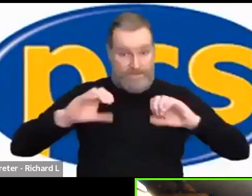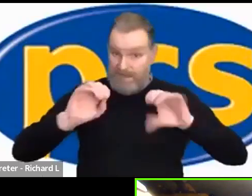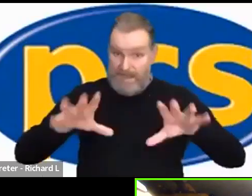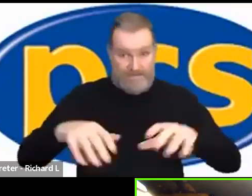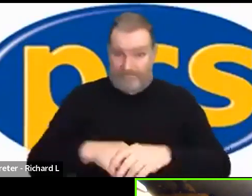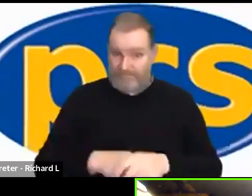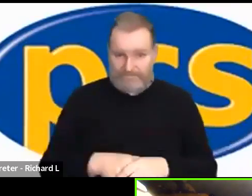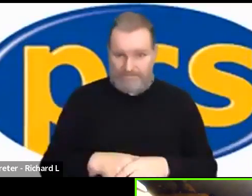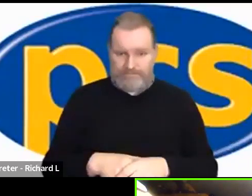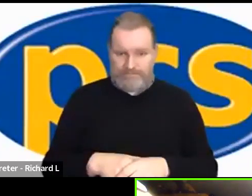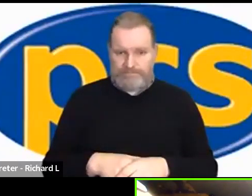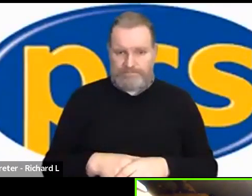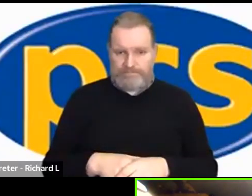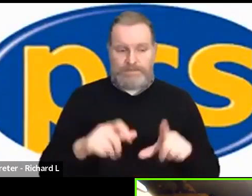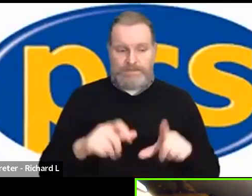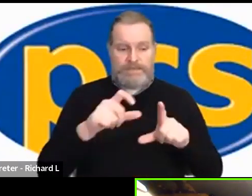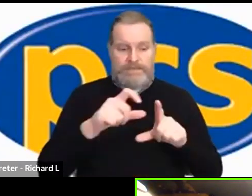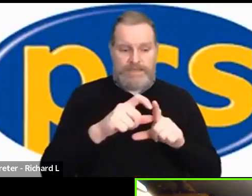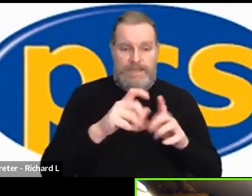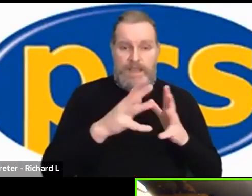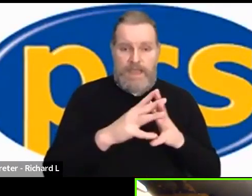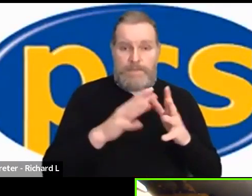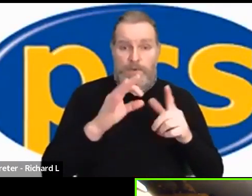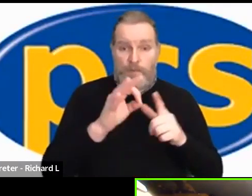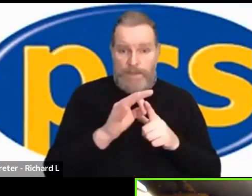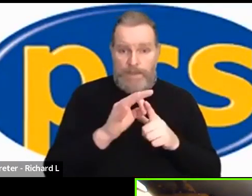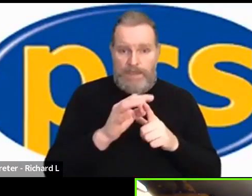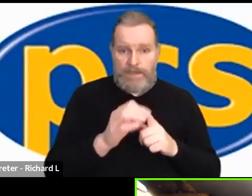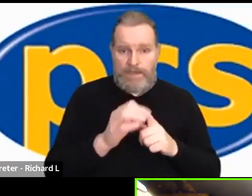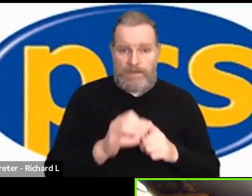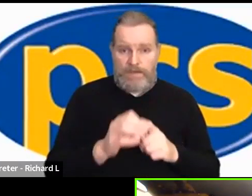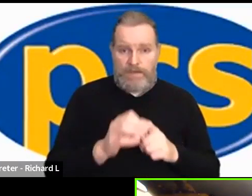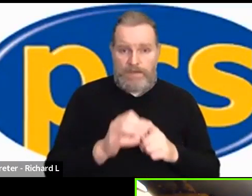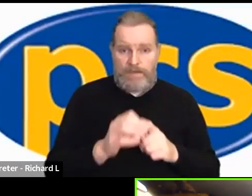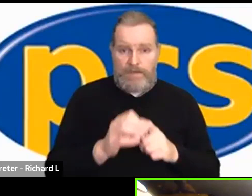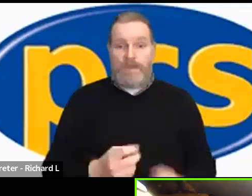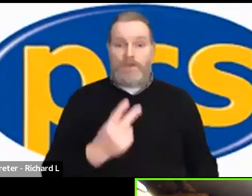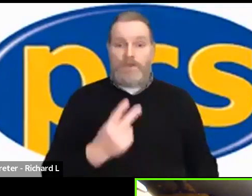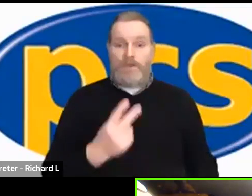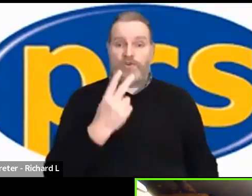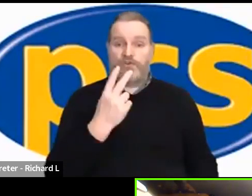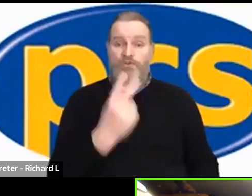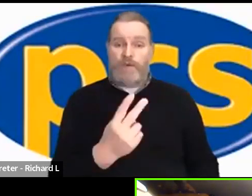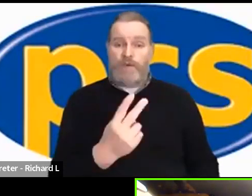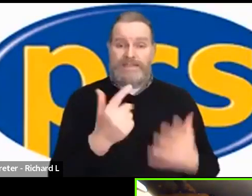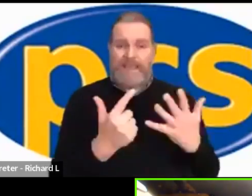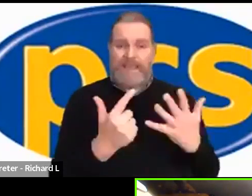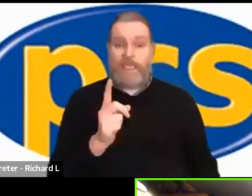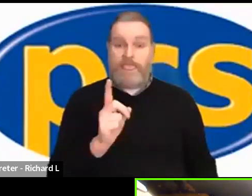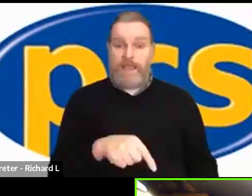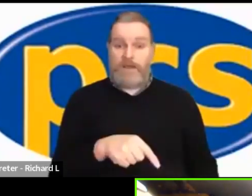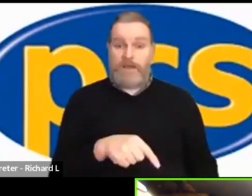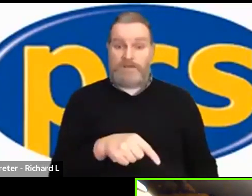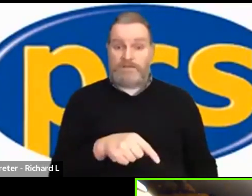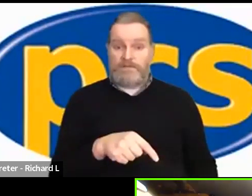opening presentation presentation, that, in fact, in the G. 27,000 of 000 of its lowest paid workers will receive